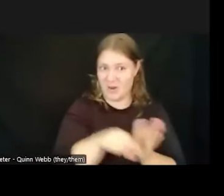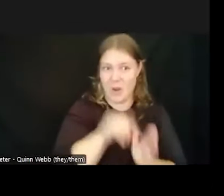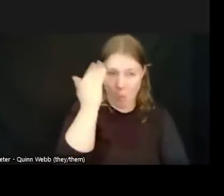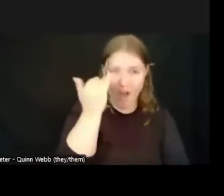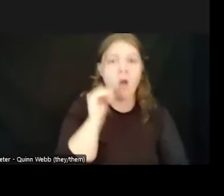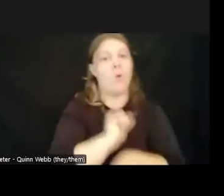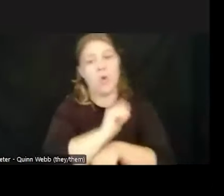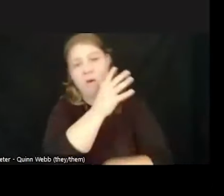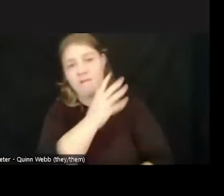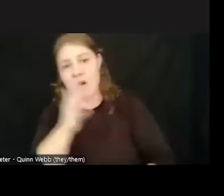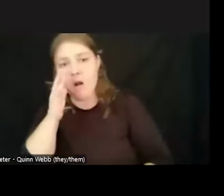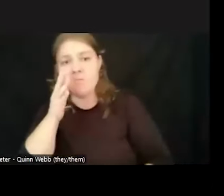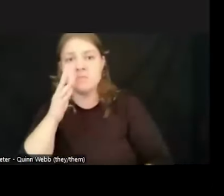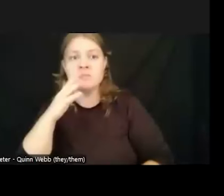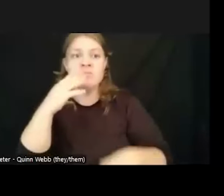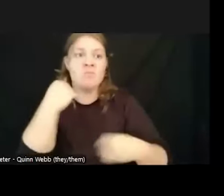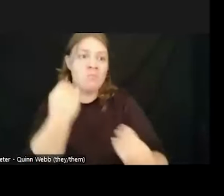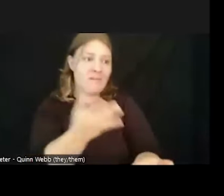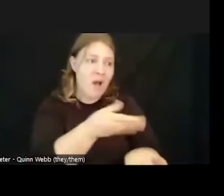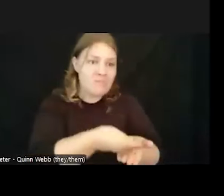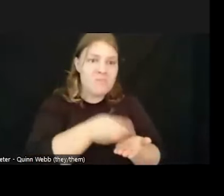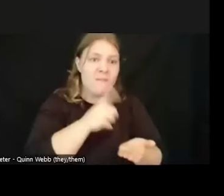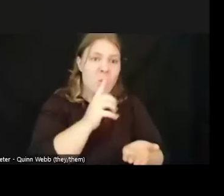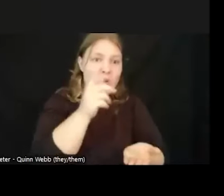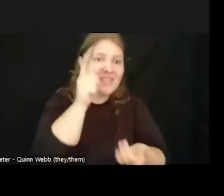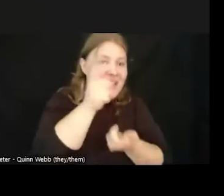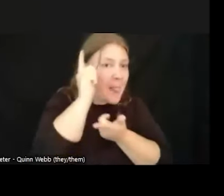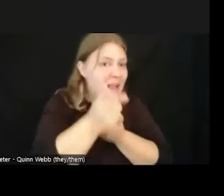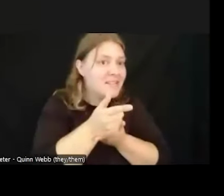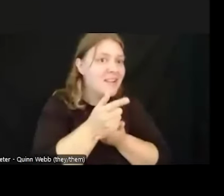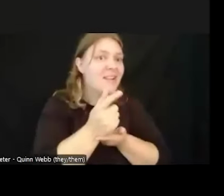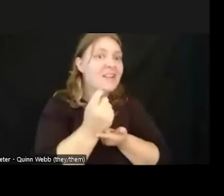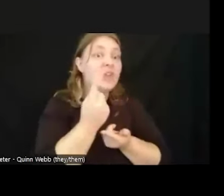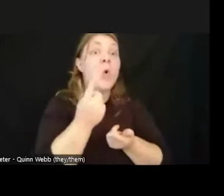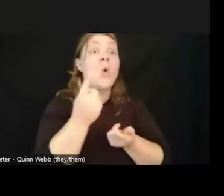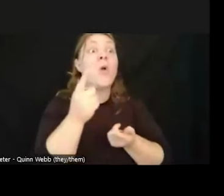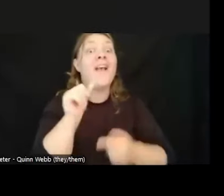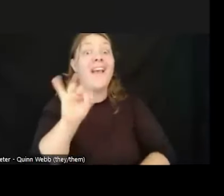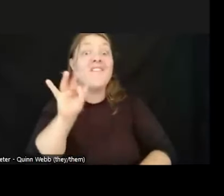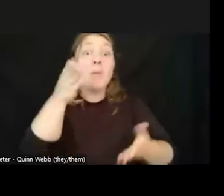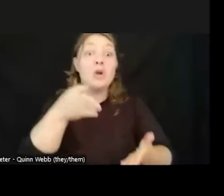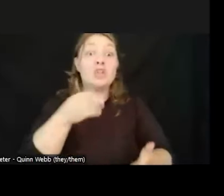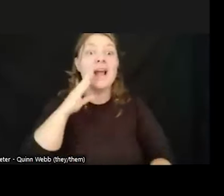provide for his siblings so just because someone nods their head yes or that they say I speak